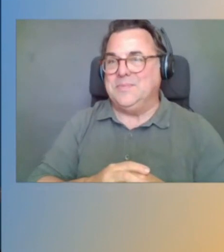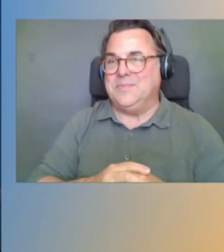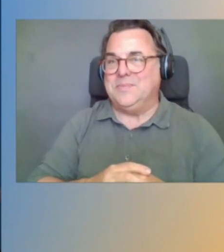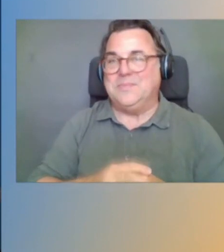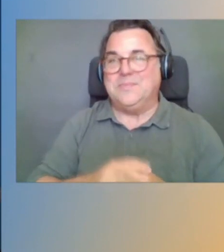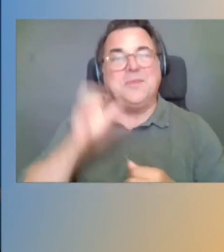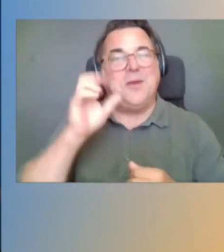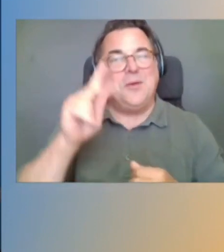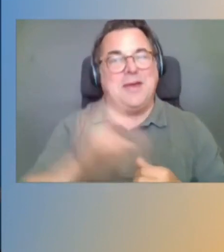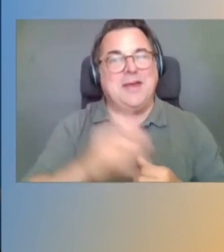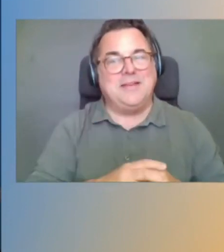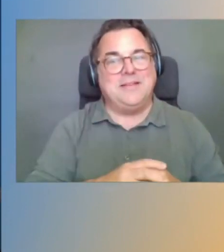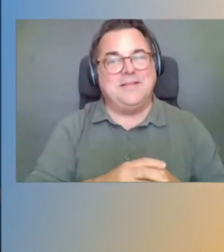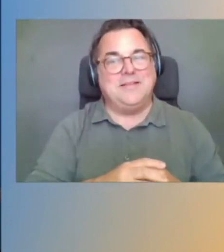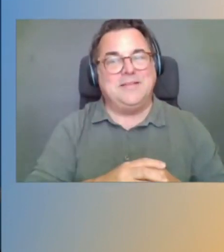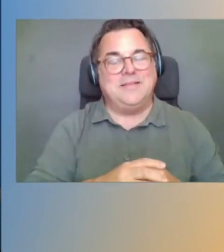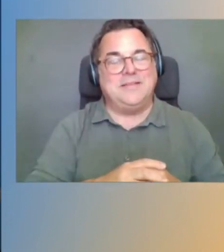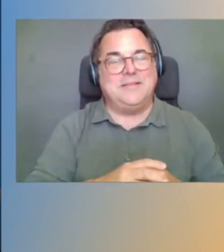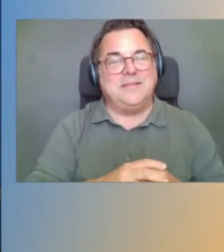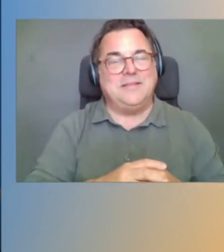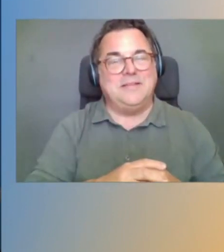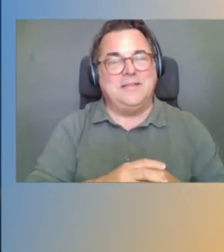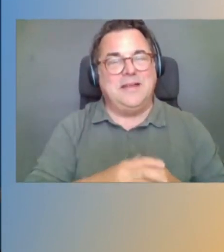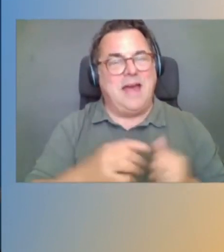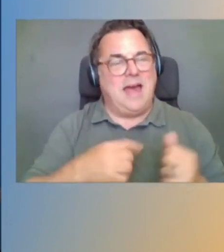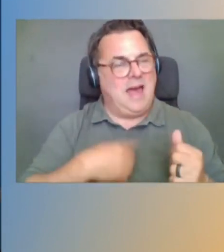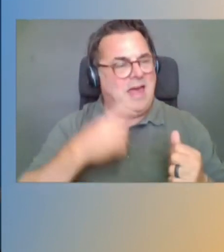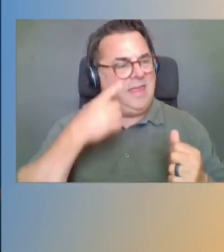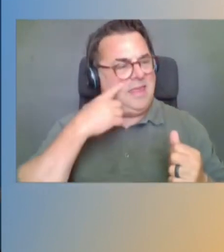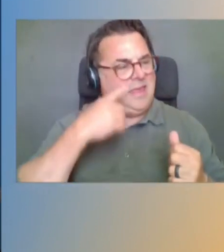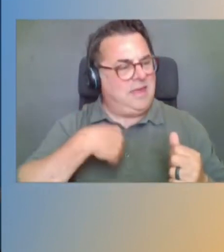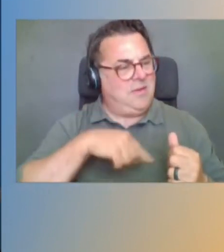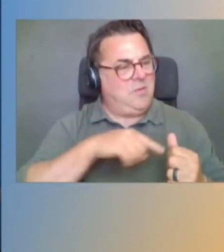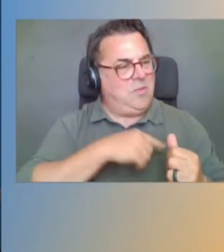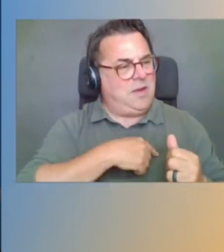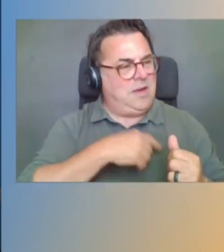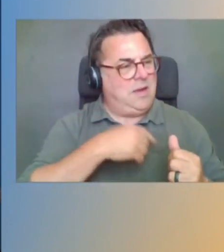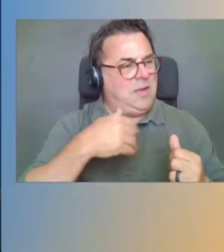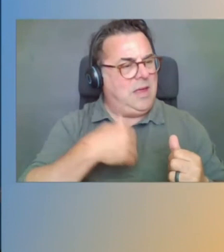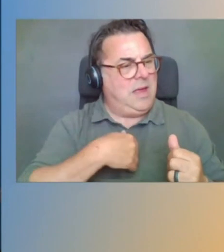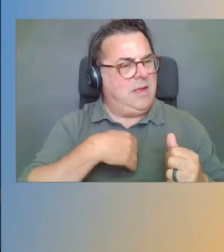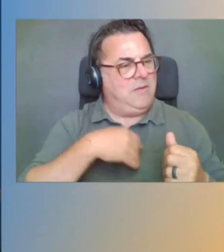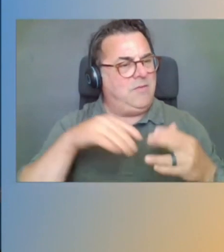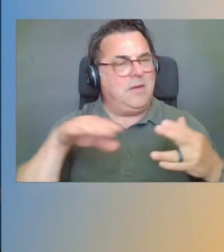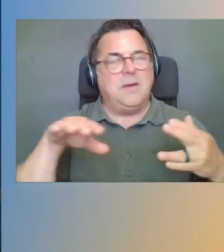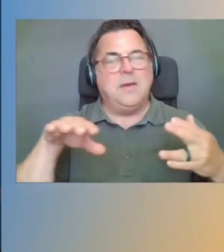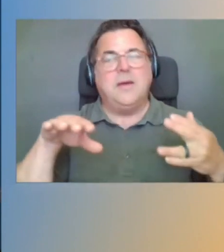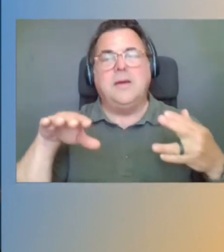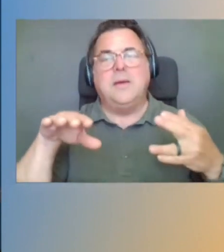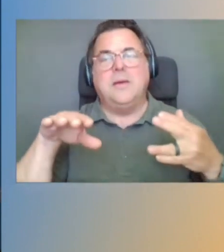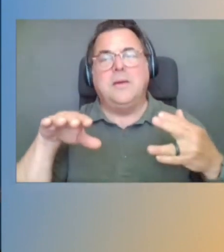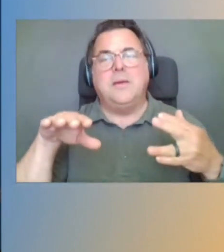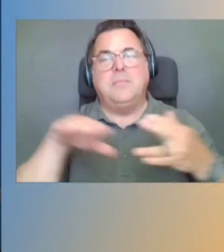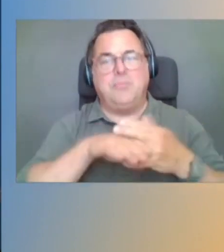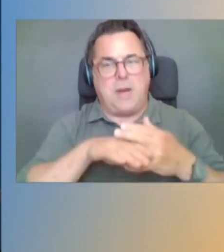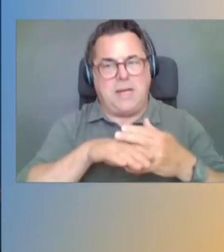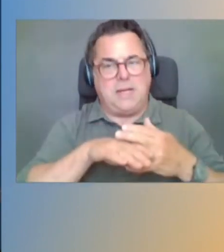So I believe we are scheduled to take a broadcasting break. Yeah, we'll take a little break